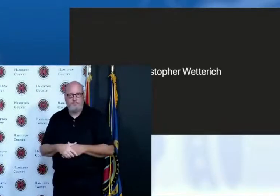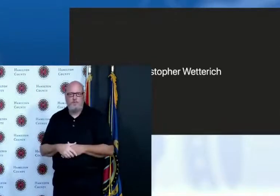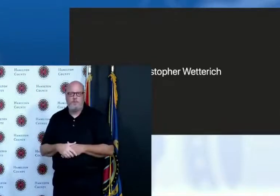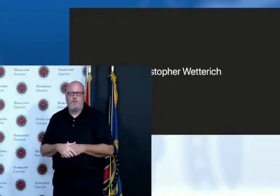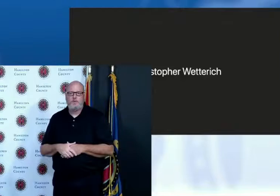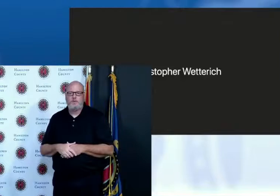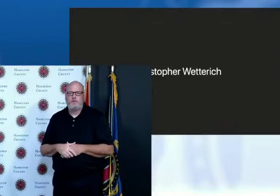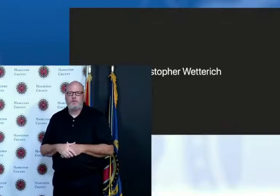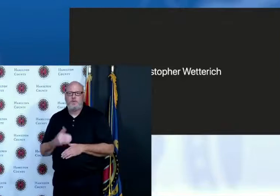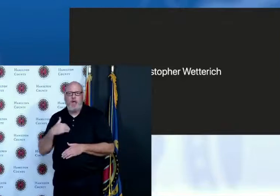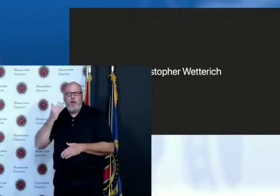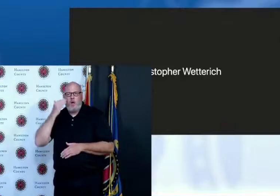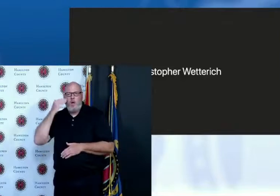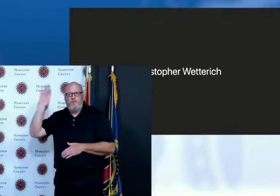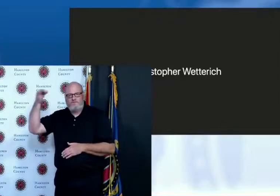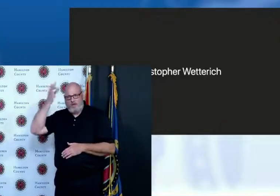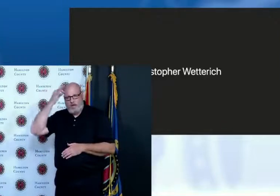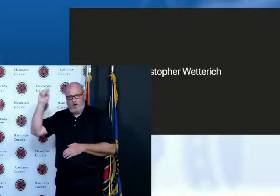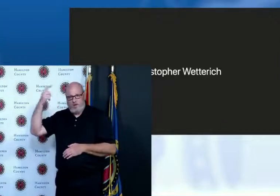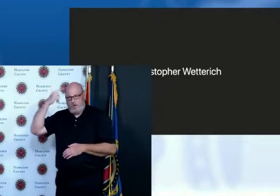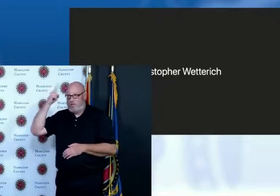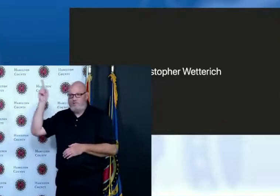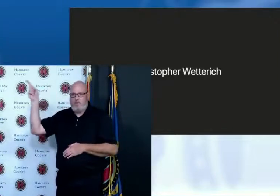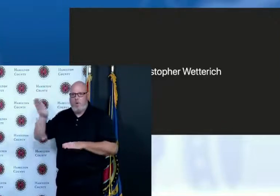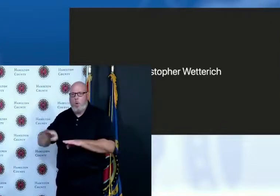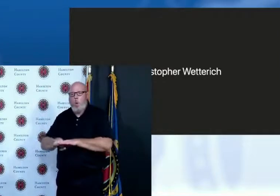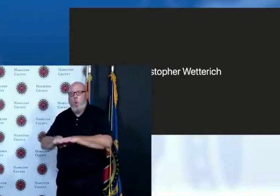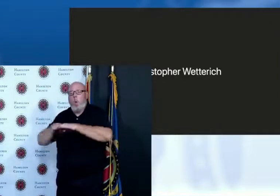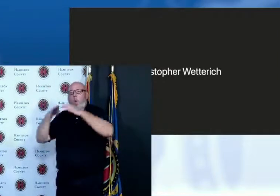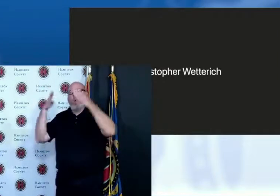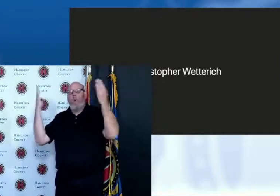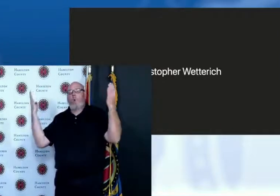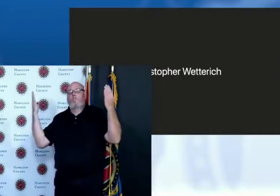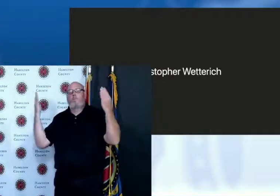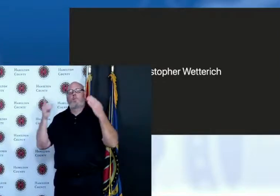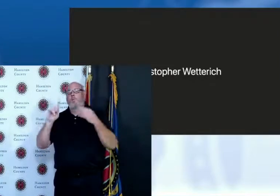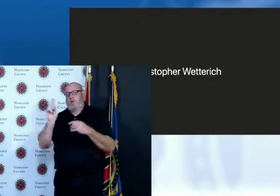has opened up more and more pharmacies that they're providing direct shipment of vaccine to